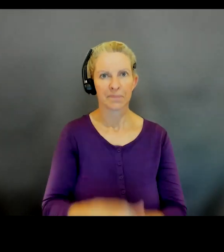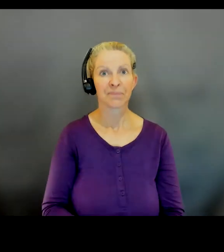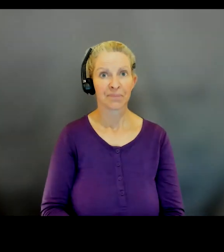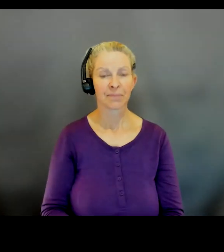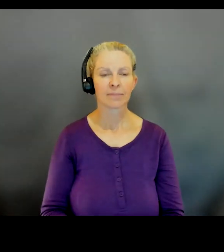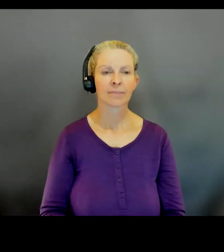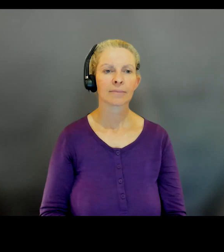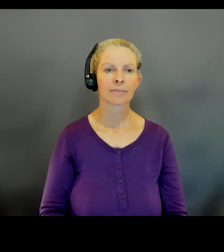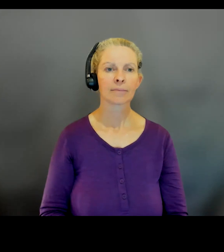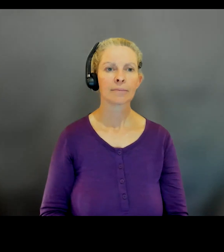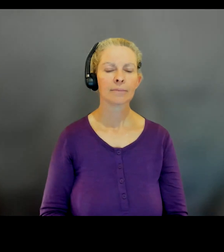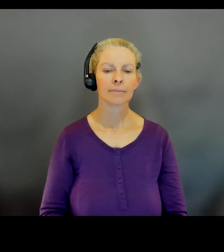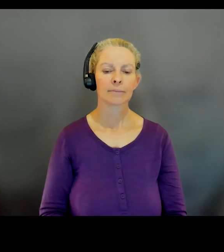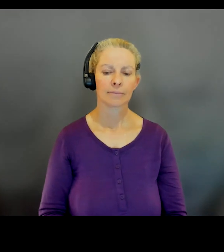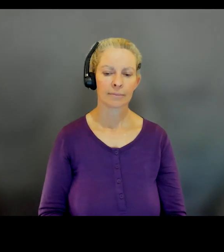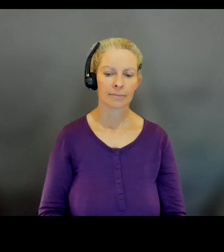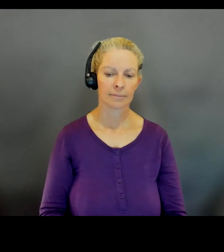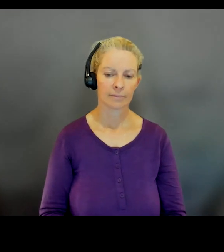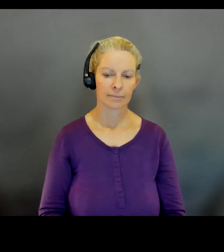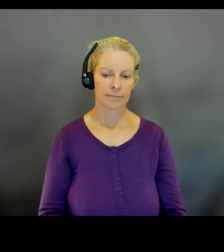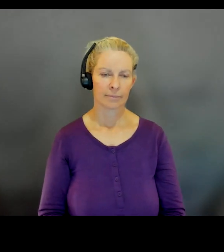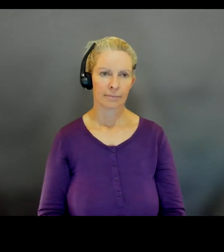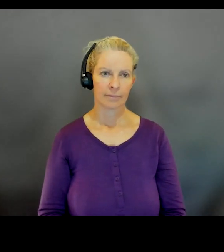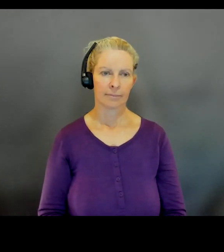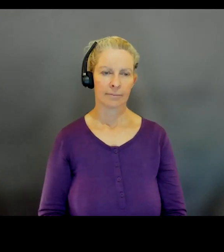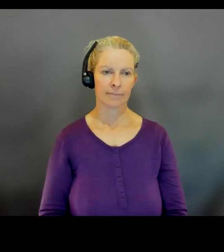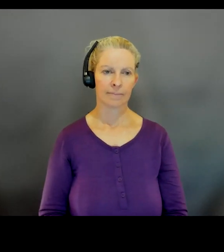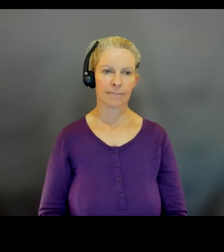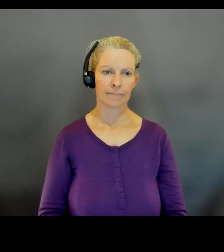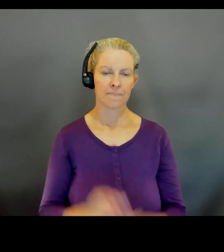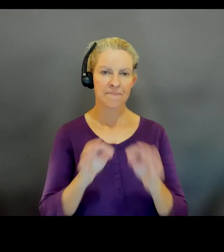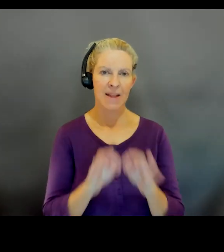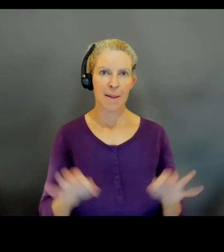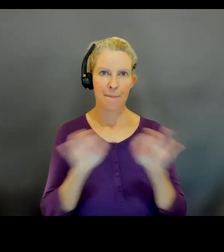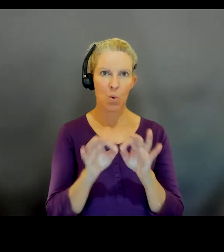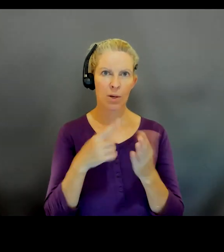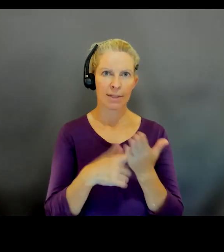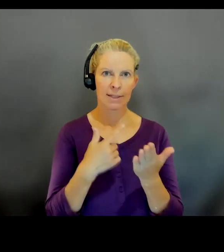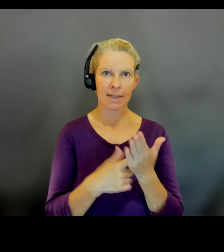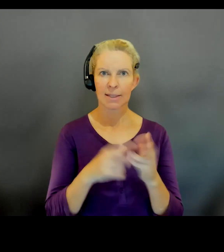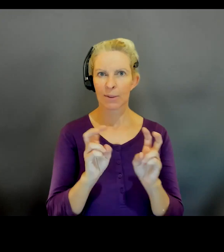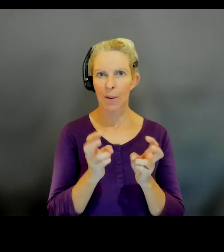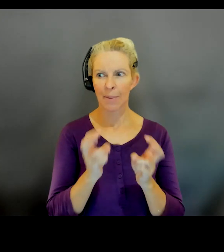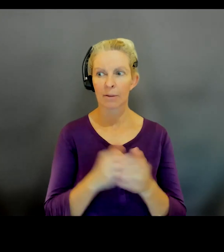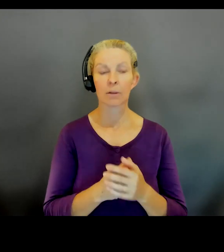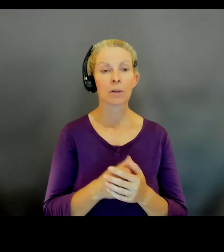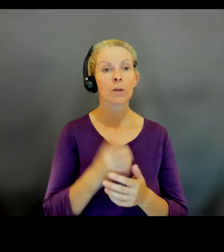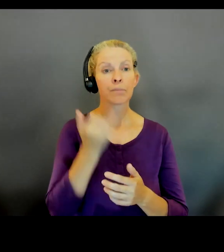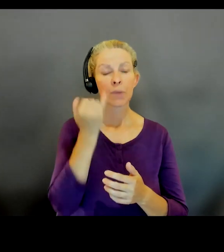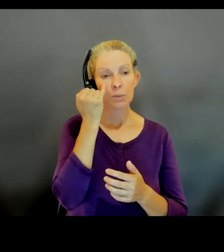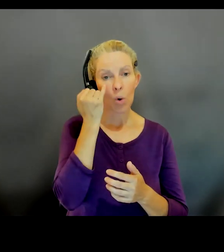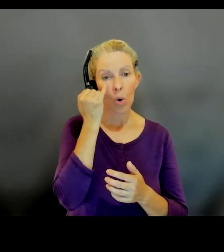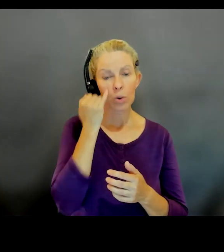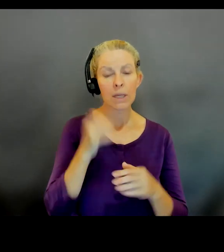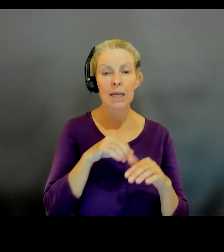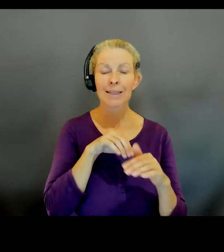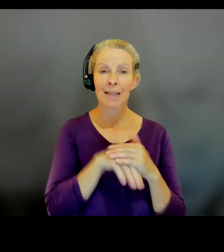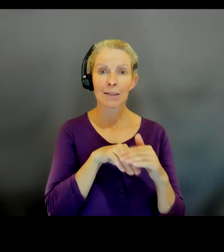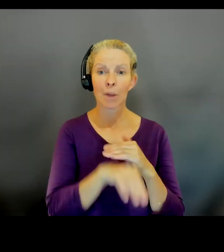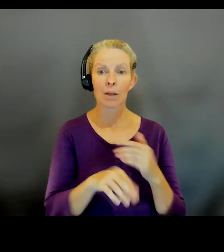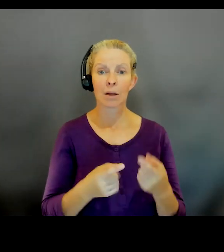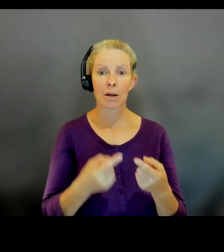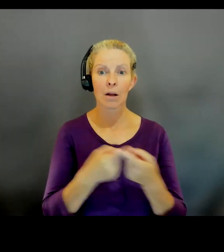what happens when accessibility conflicts occur? And what do I mean by that? Well,